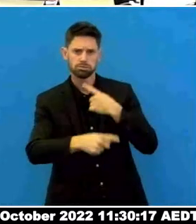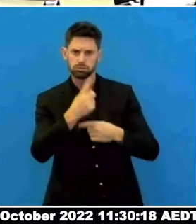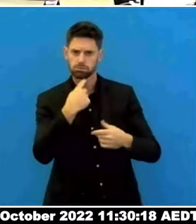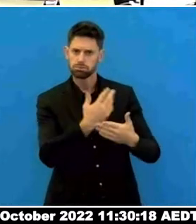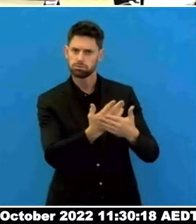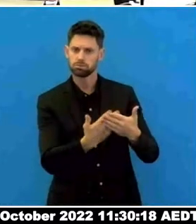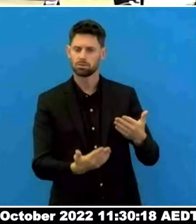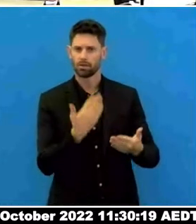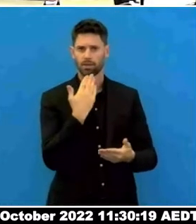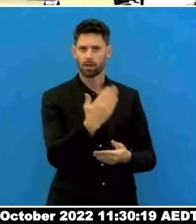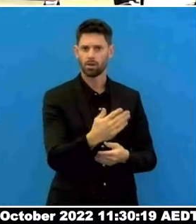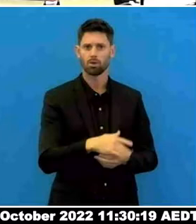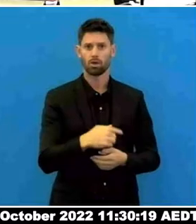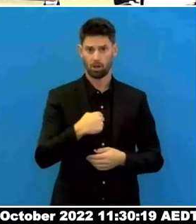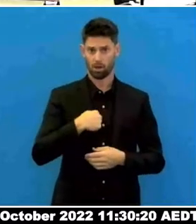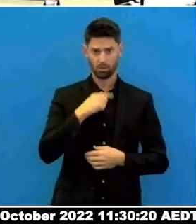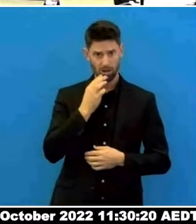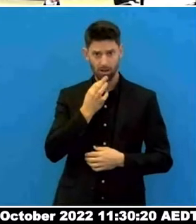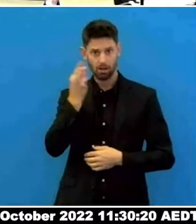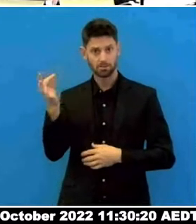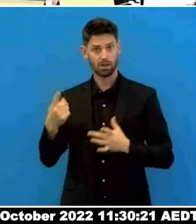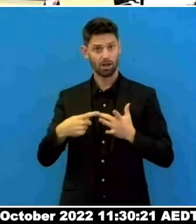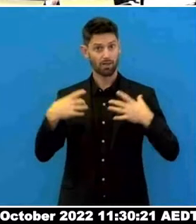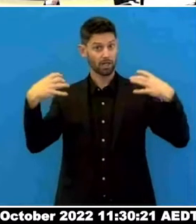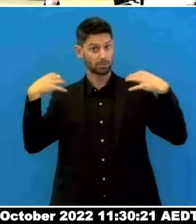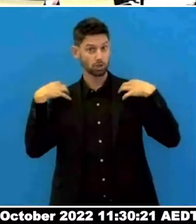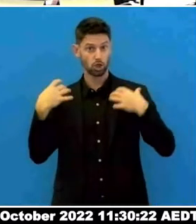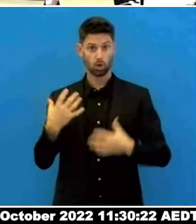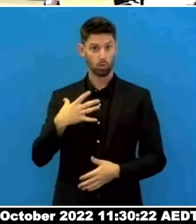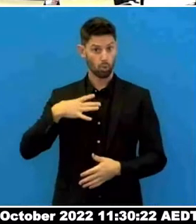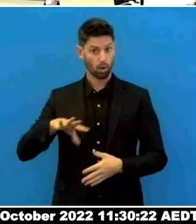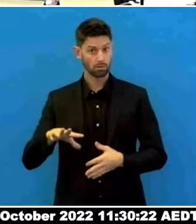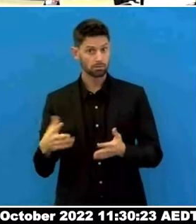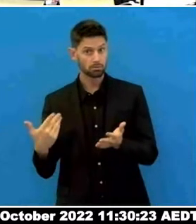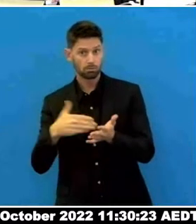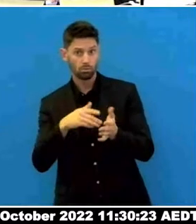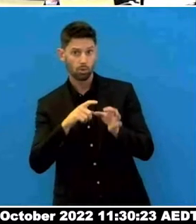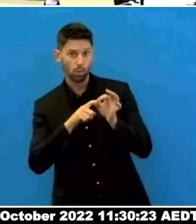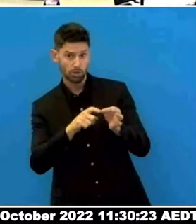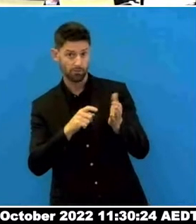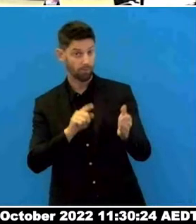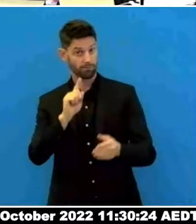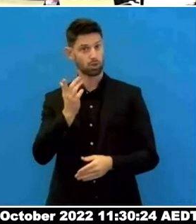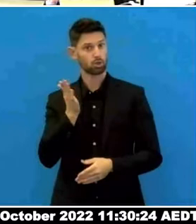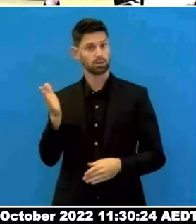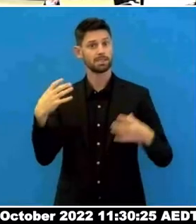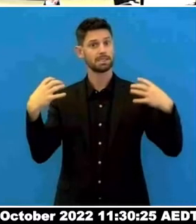I will ask my colleagues if they have any questions for you. Commissioner McEwin?